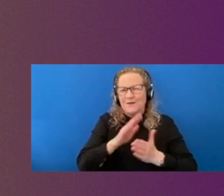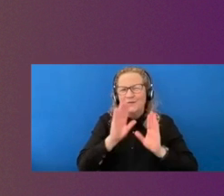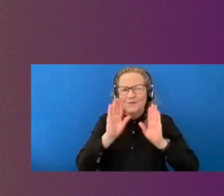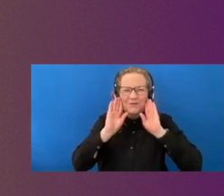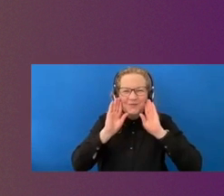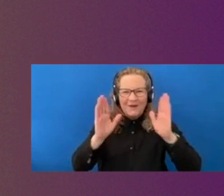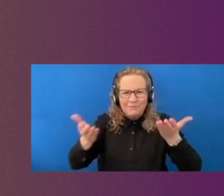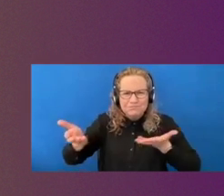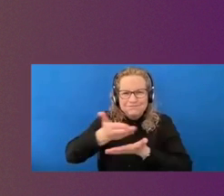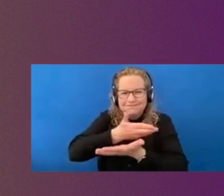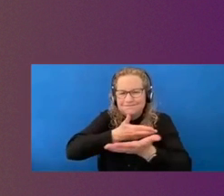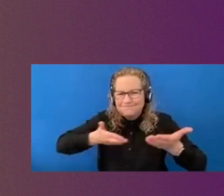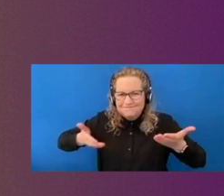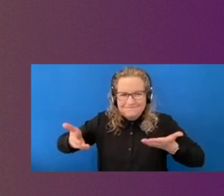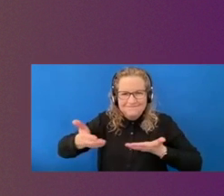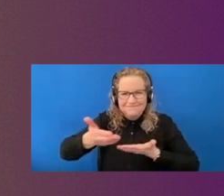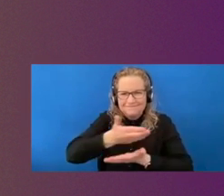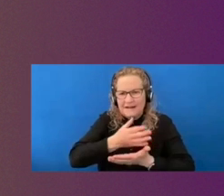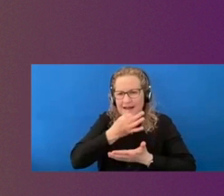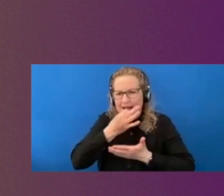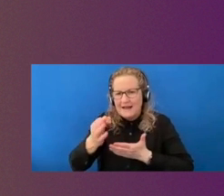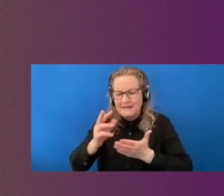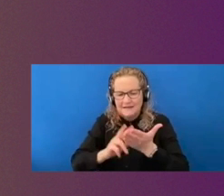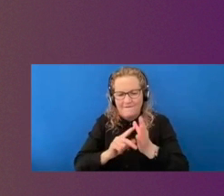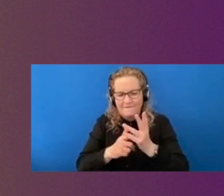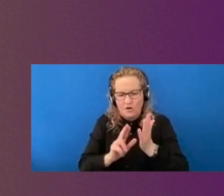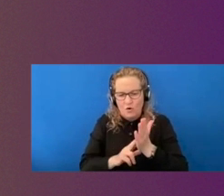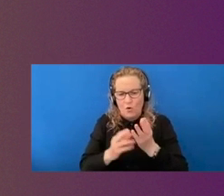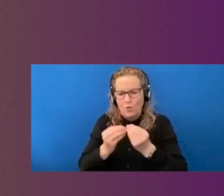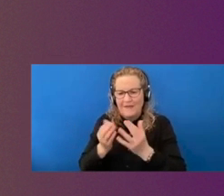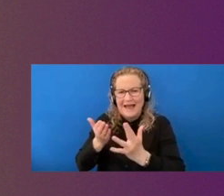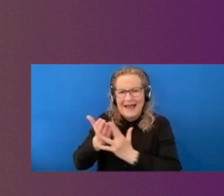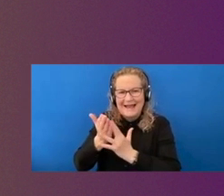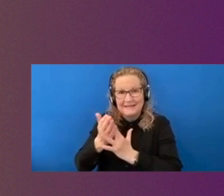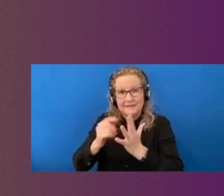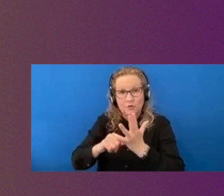Varun the work you do with access to success is obviously all about the development